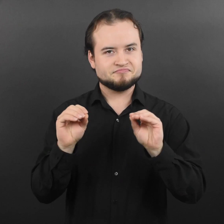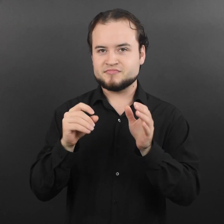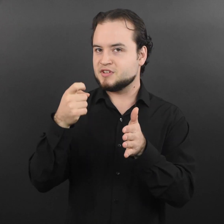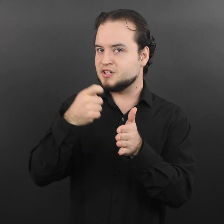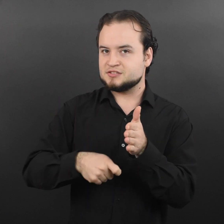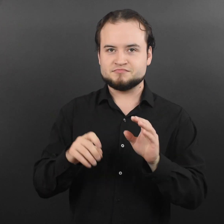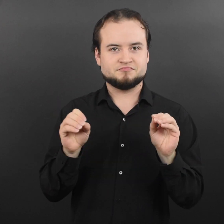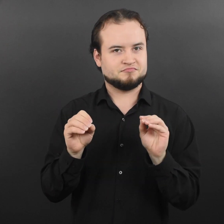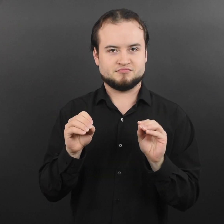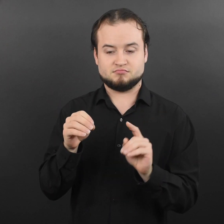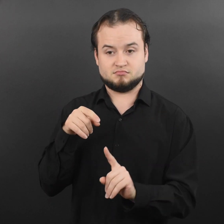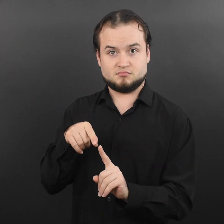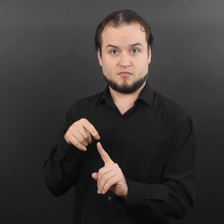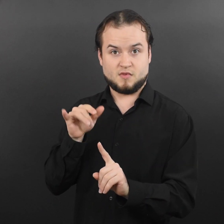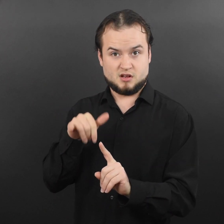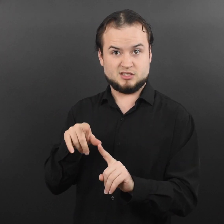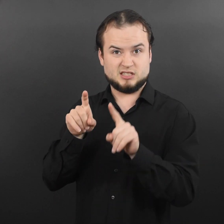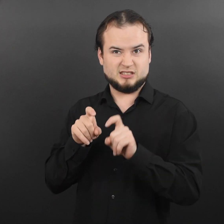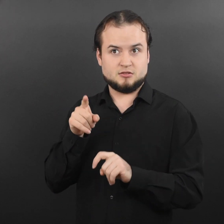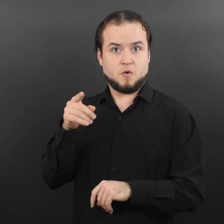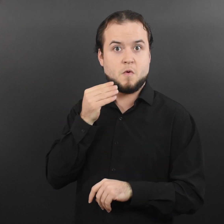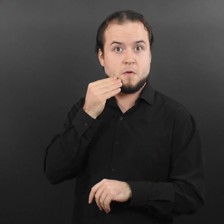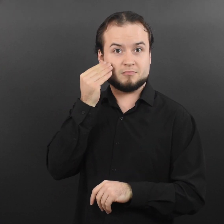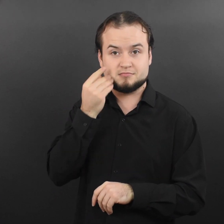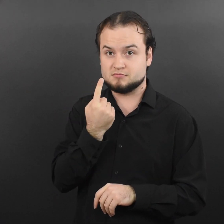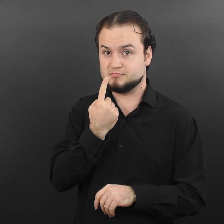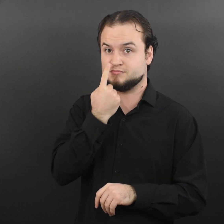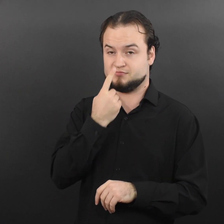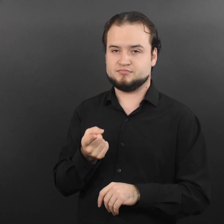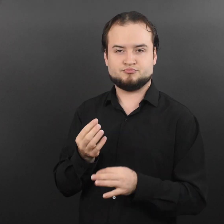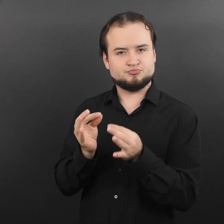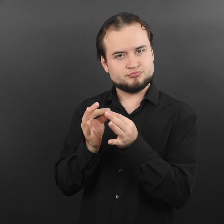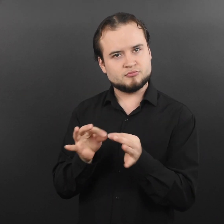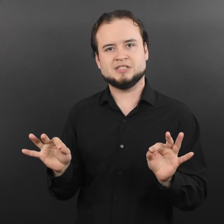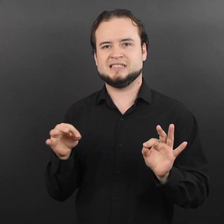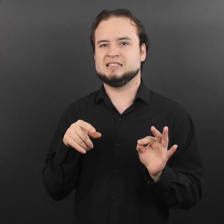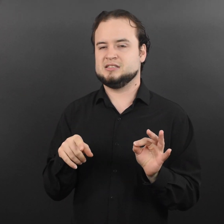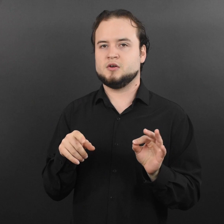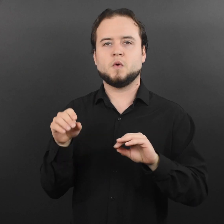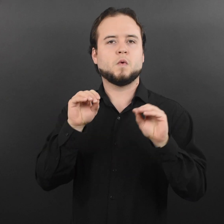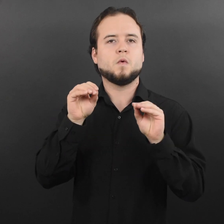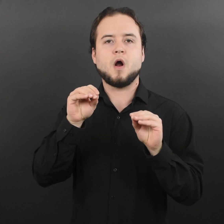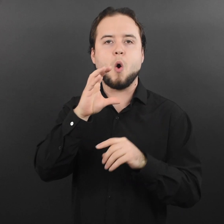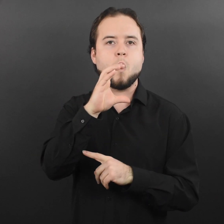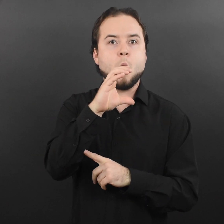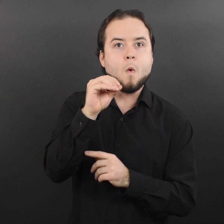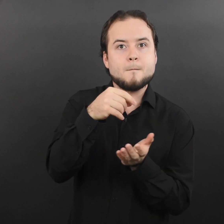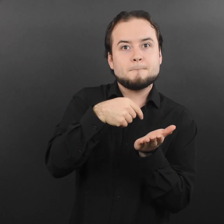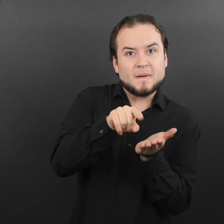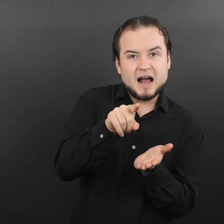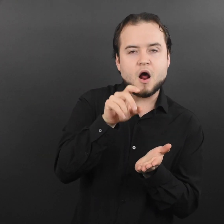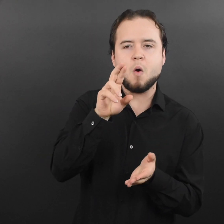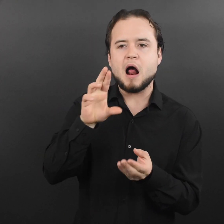No. These at-home rapid antigen tests are free. There are no copays or fees.